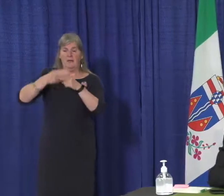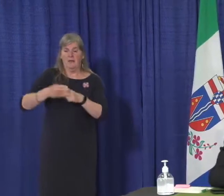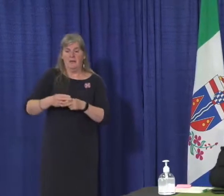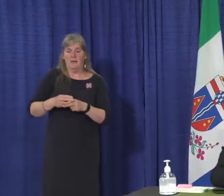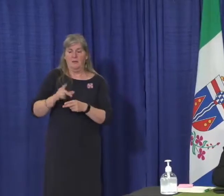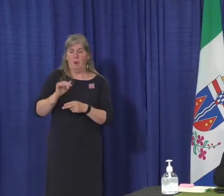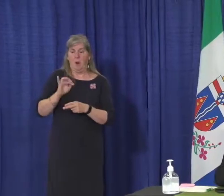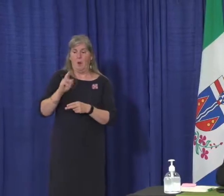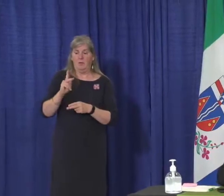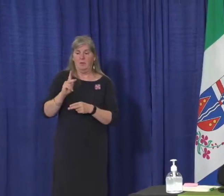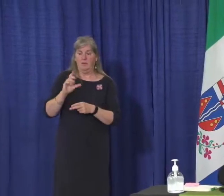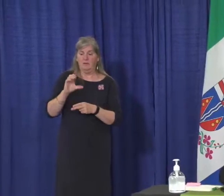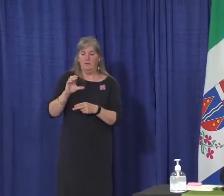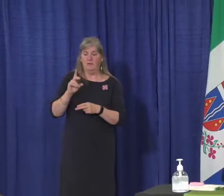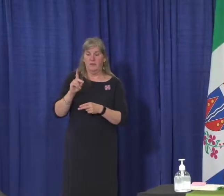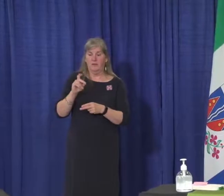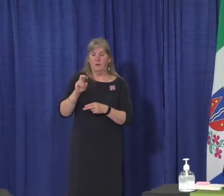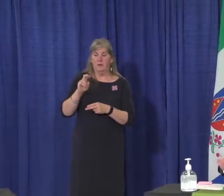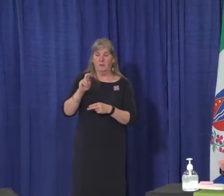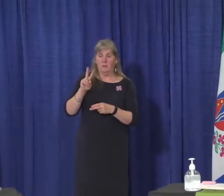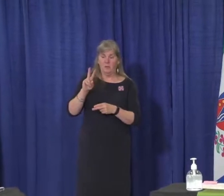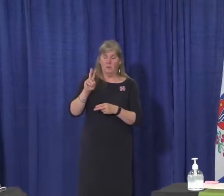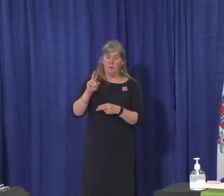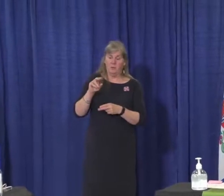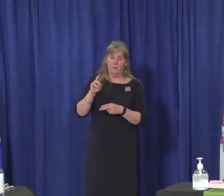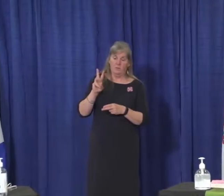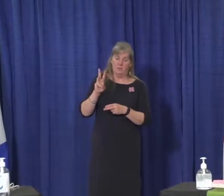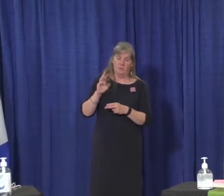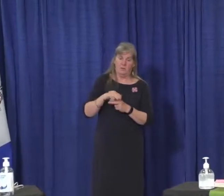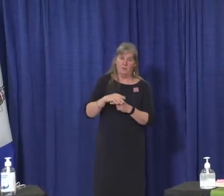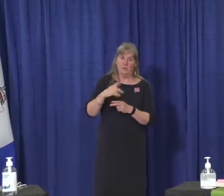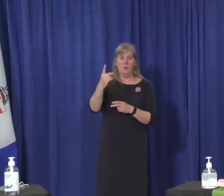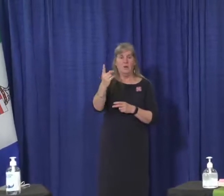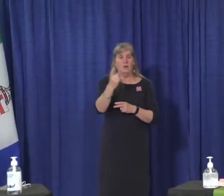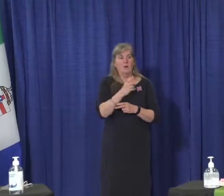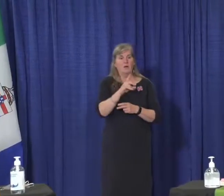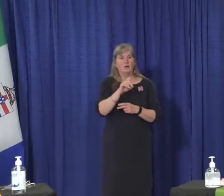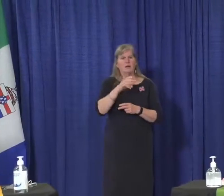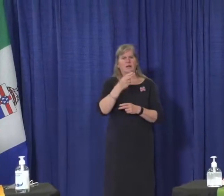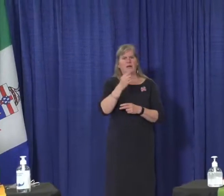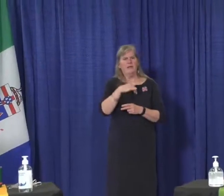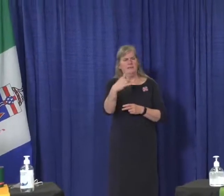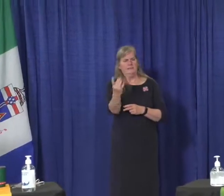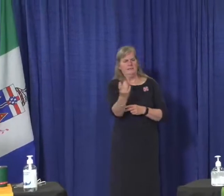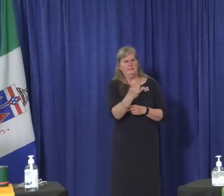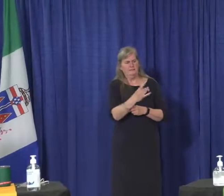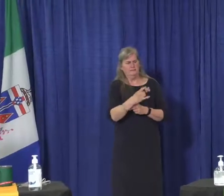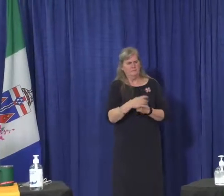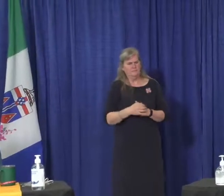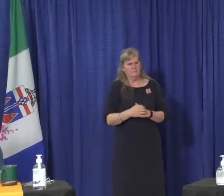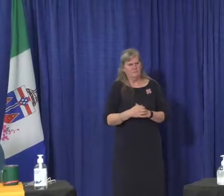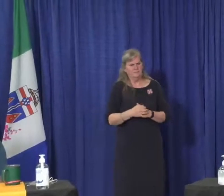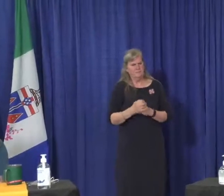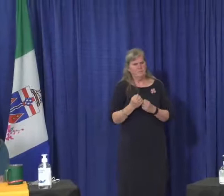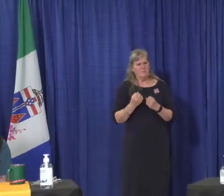Luke from CK RW. Reporter: Doctor Hanley, you mention the hundreds of